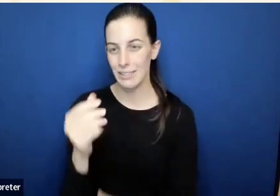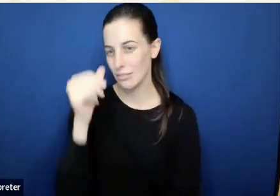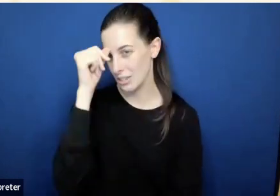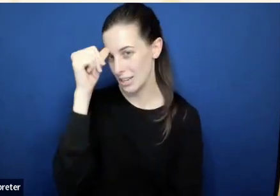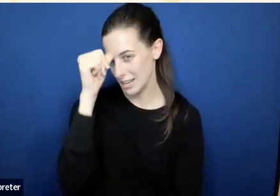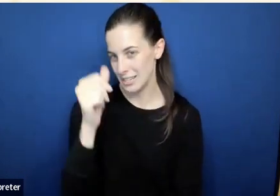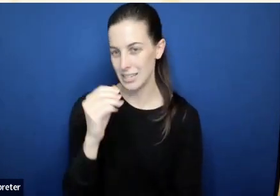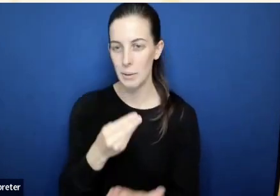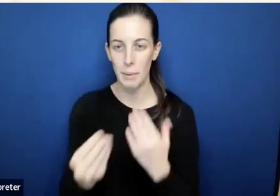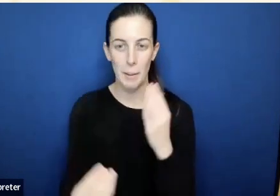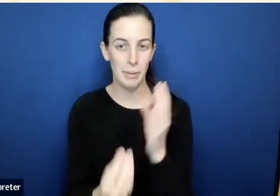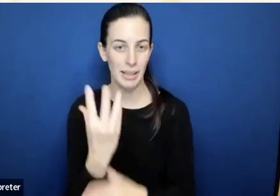Sounds annoying.